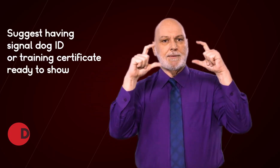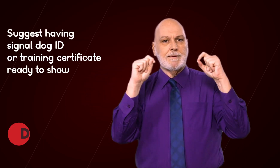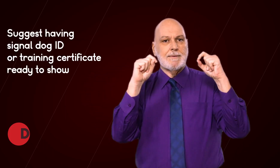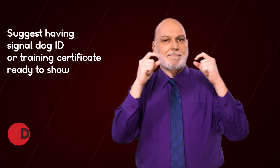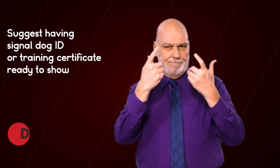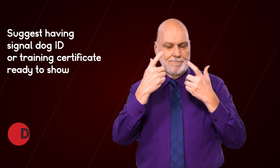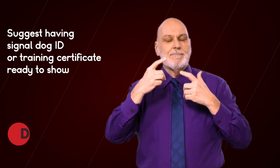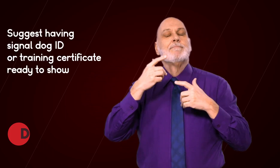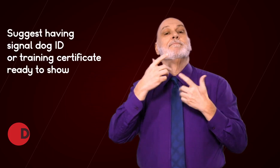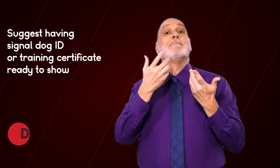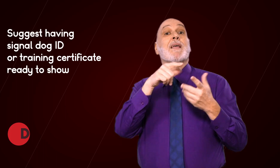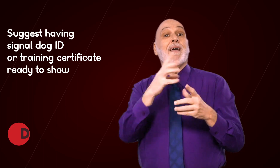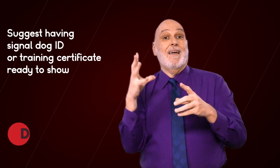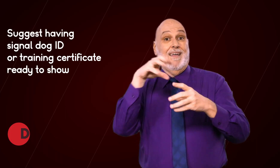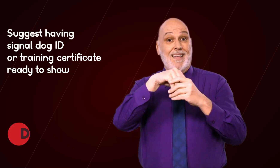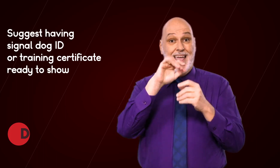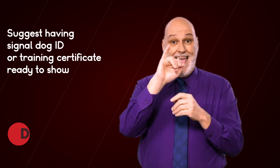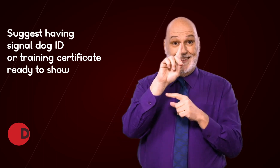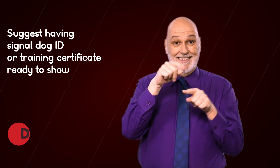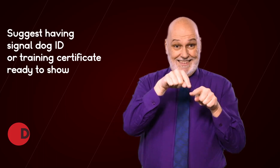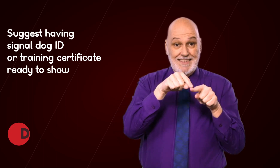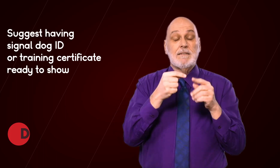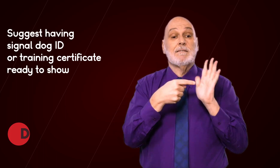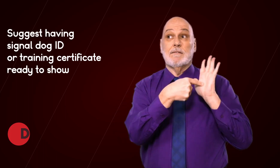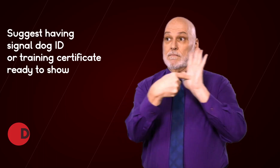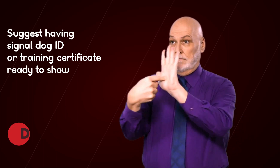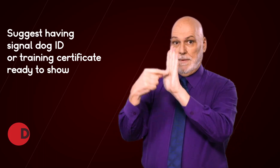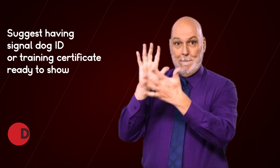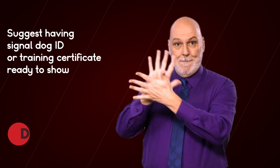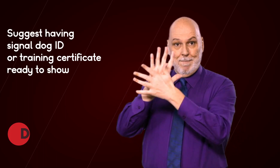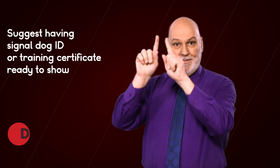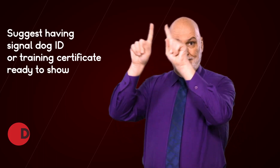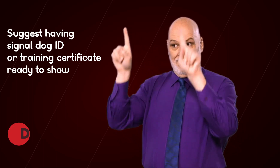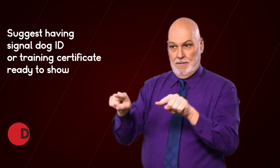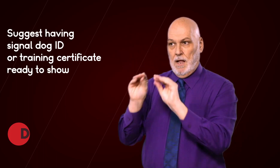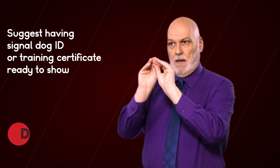clarify your rights.